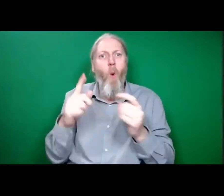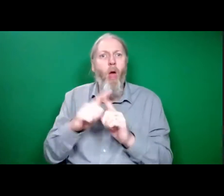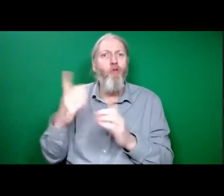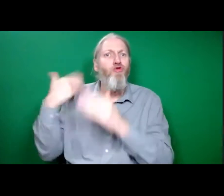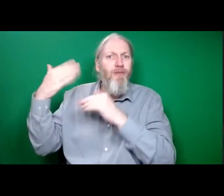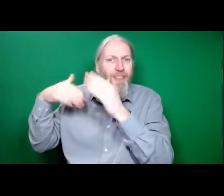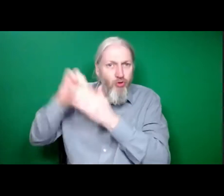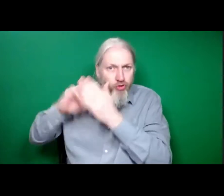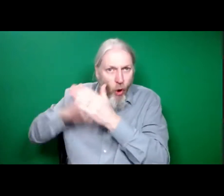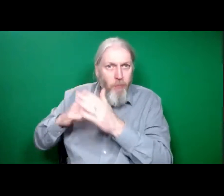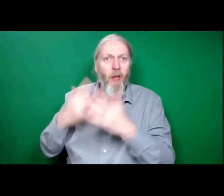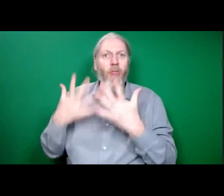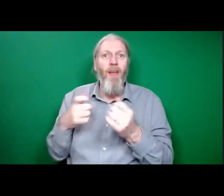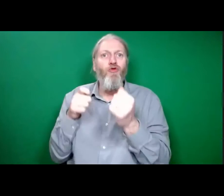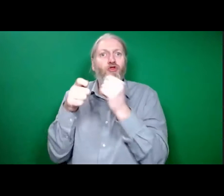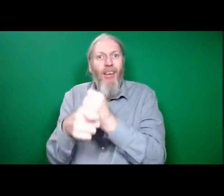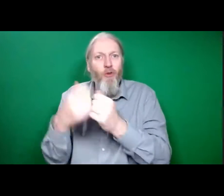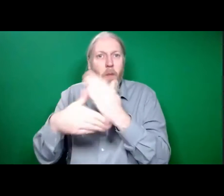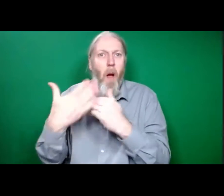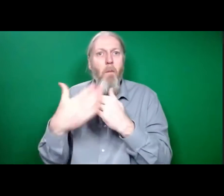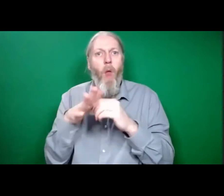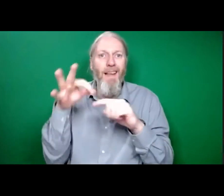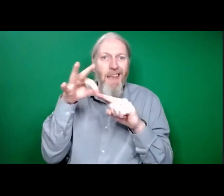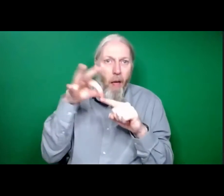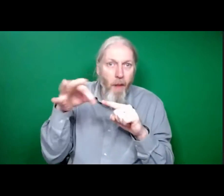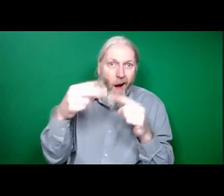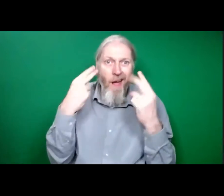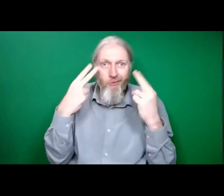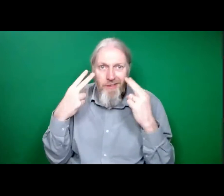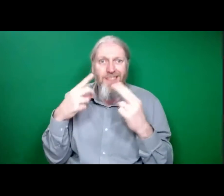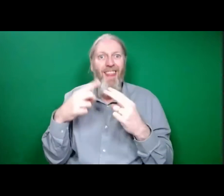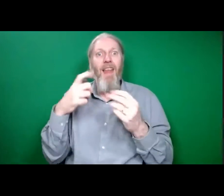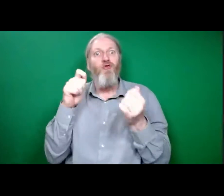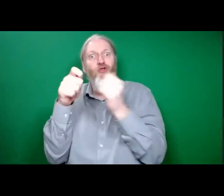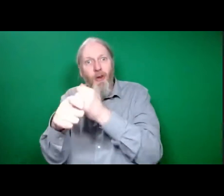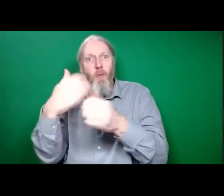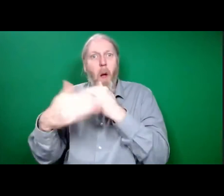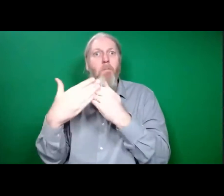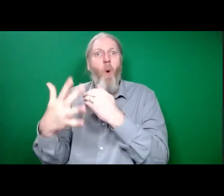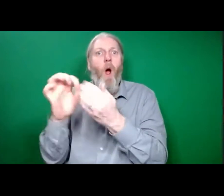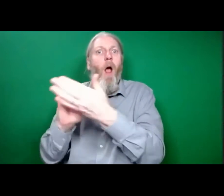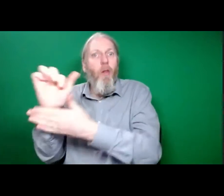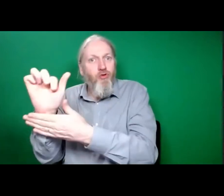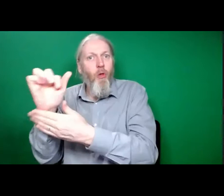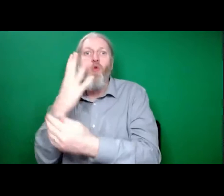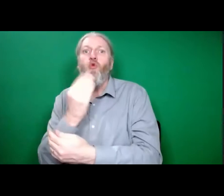study, you can go to other landlords or go to agents or go to bid and go to councils and they all help you. They can see it in action.